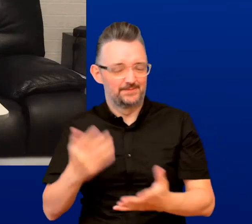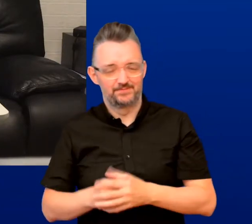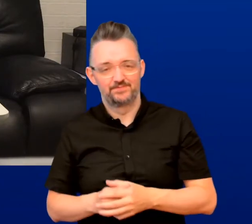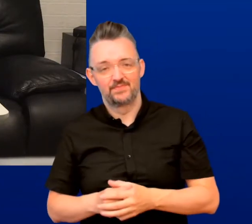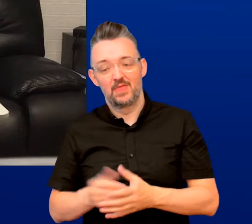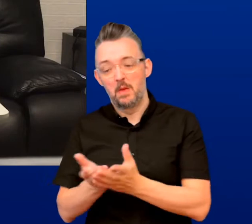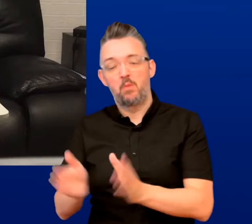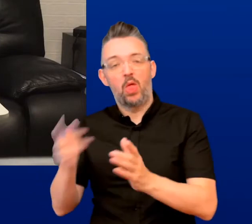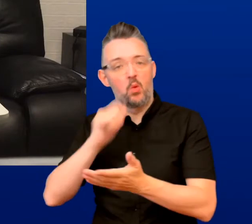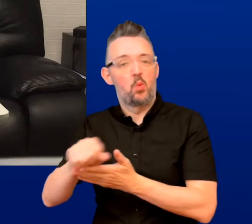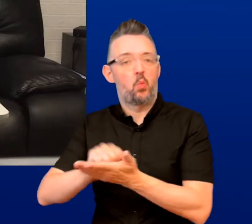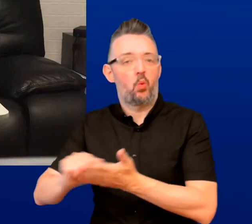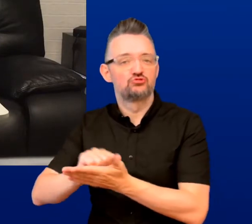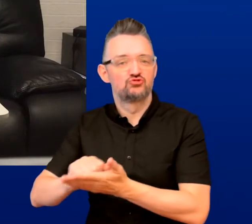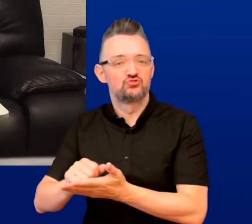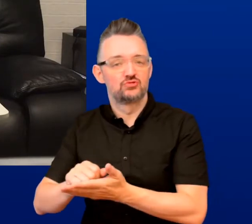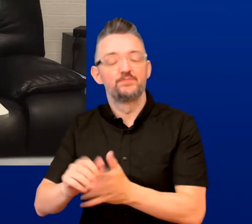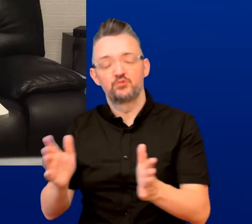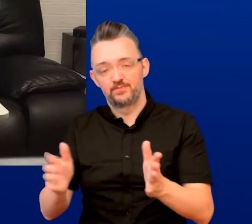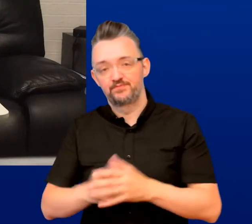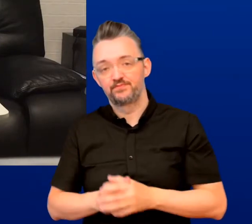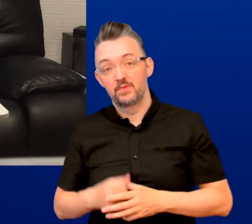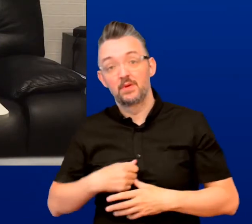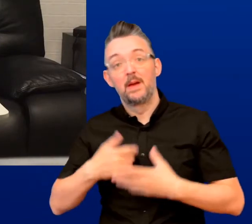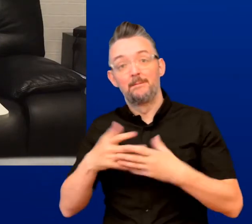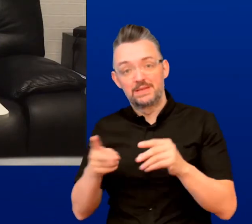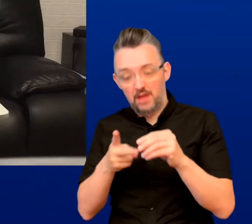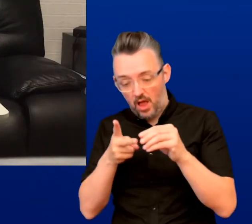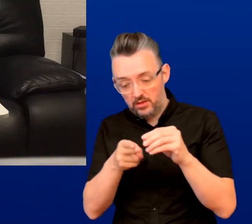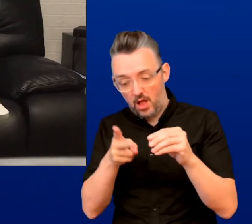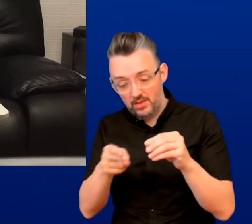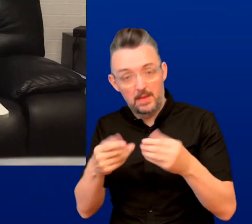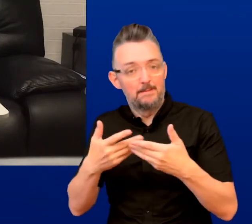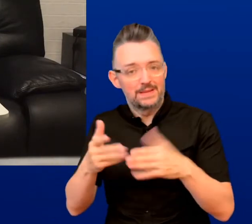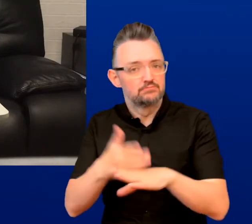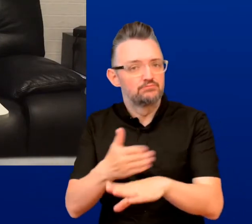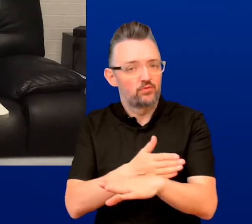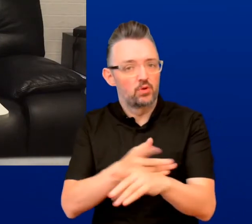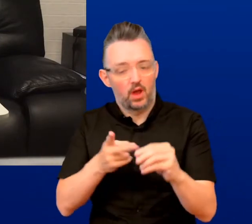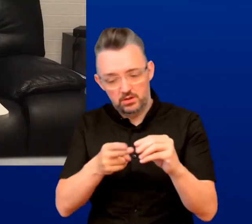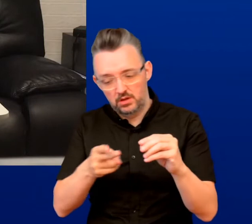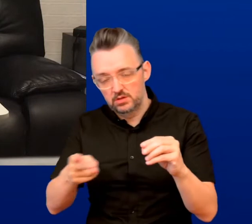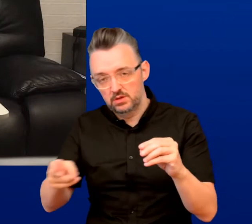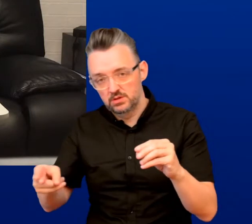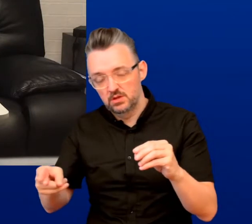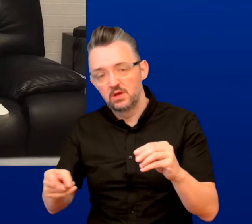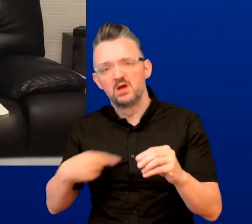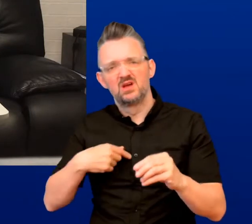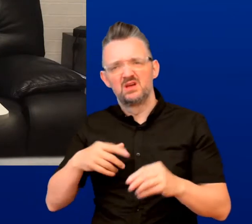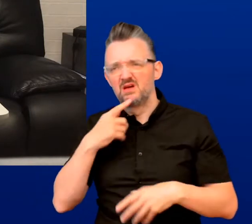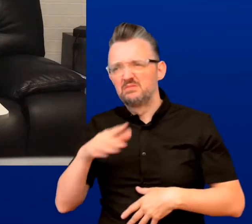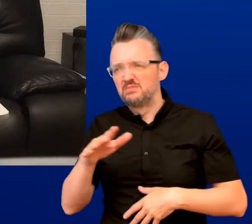as usual. Now, I've already cut small strips. I've done these about